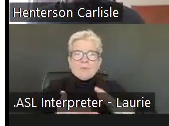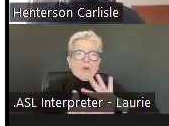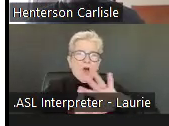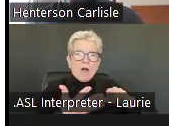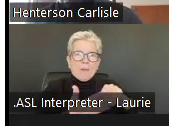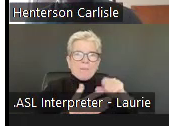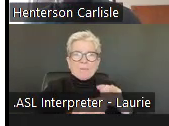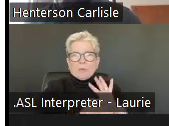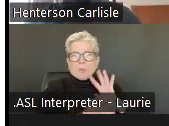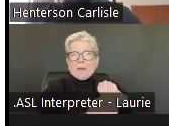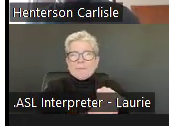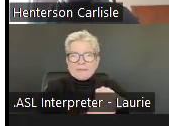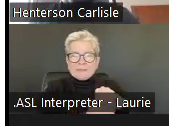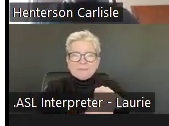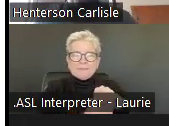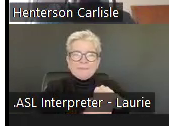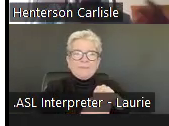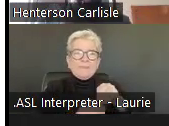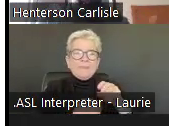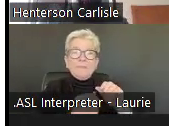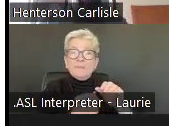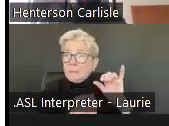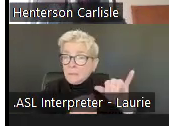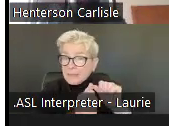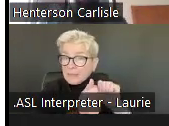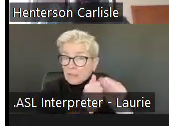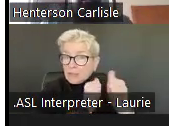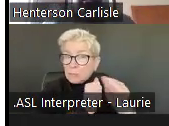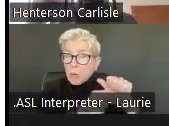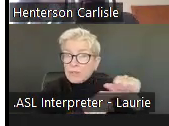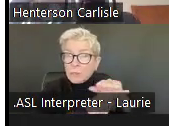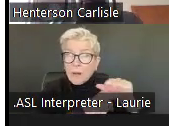so taking advantage. Whether there's Sports practicing going on, are your